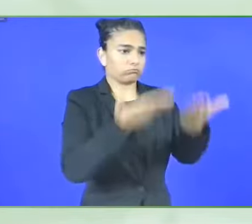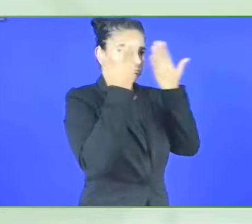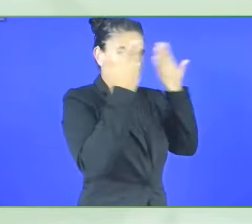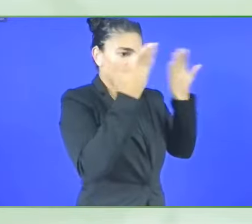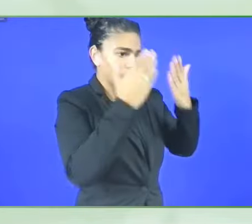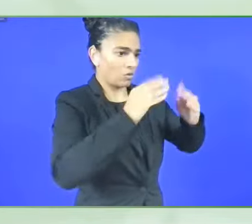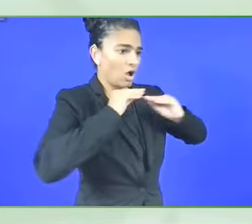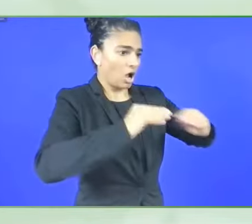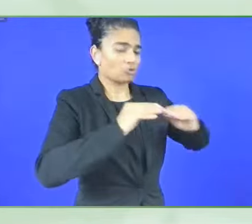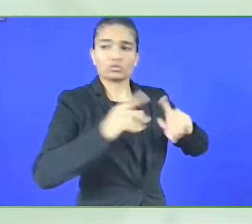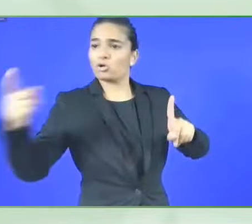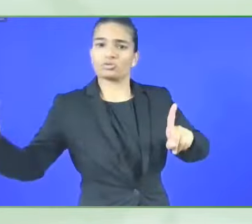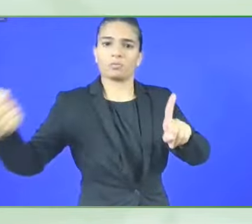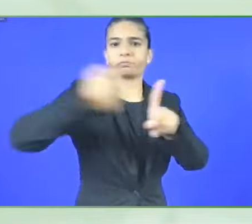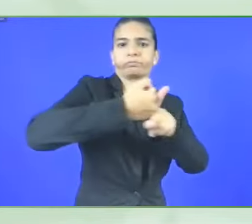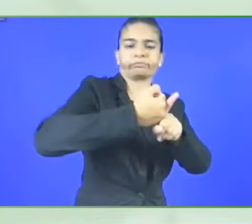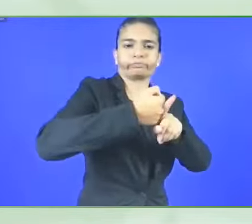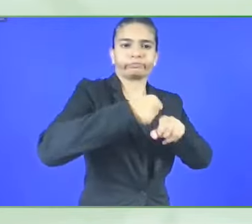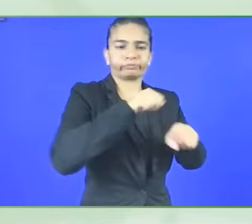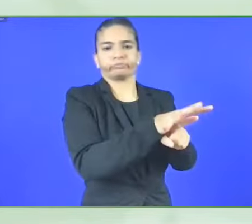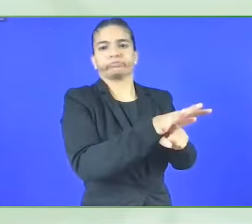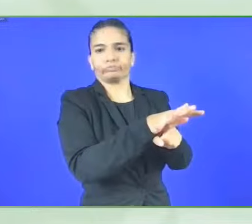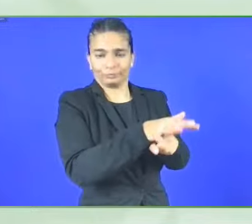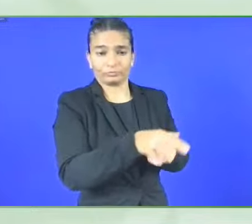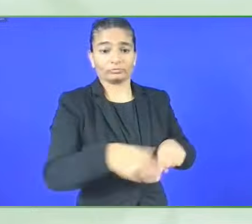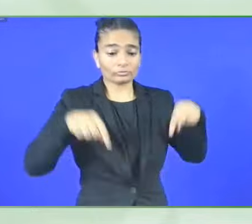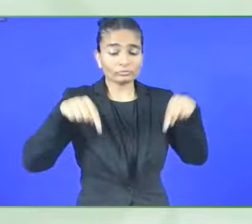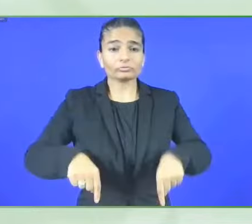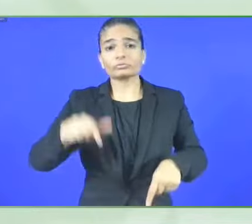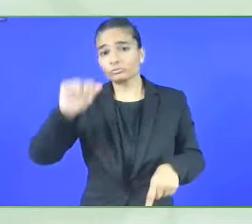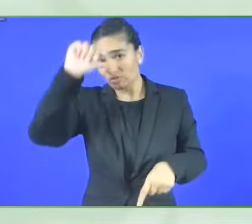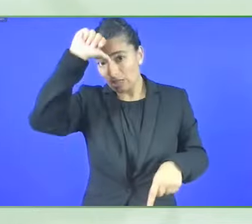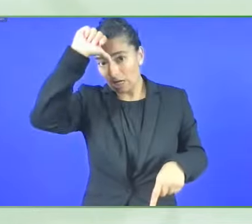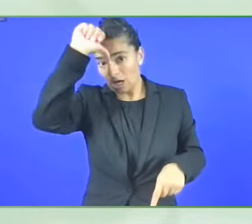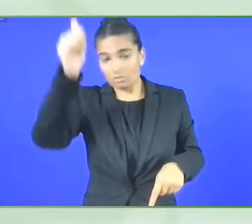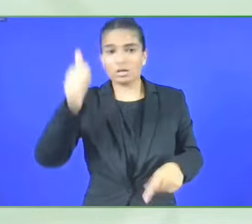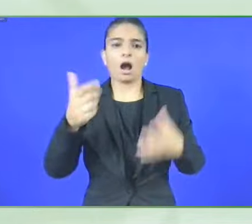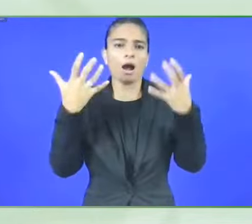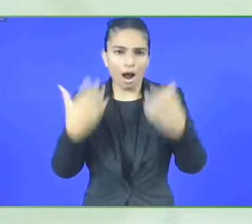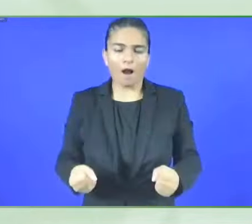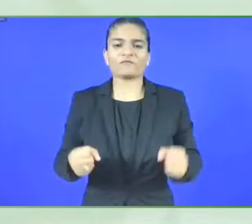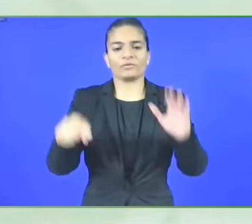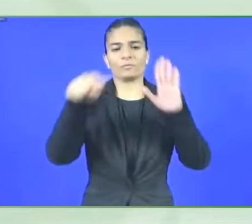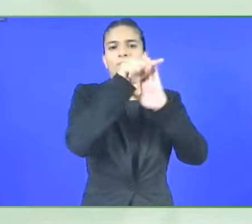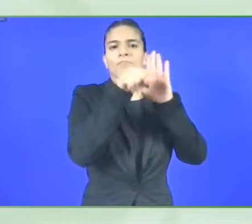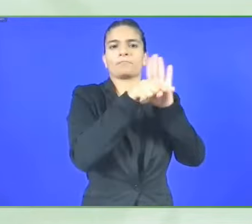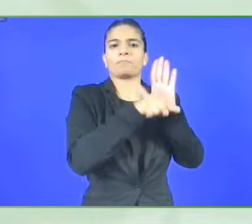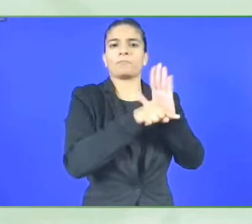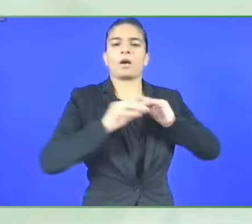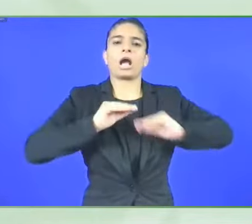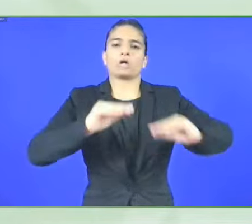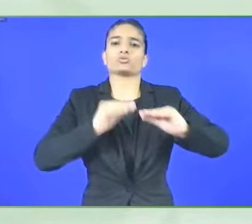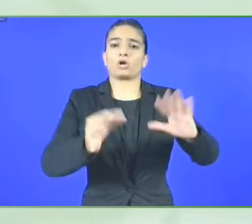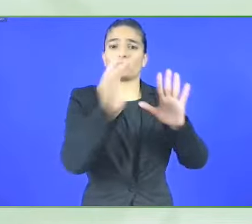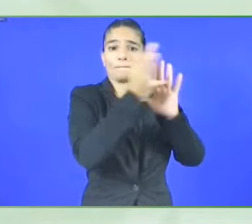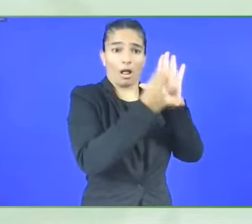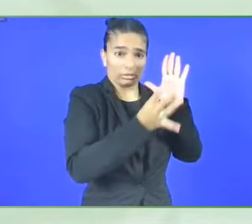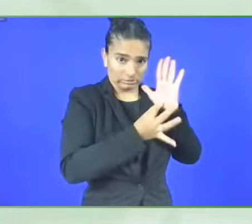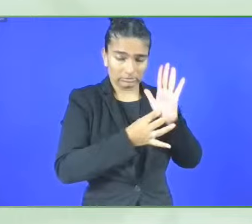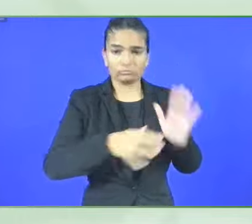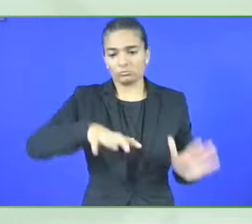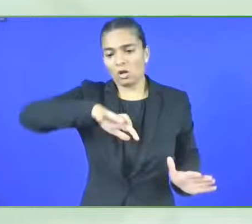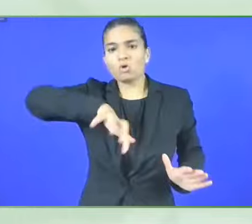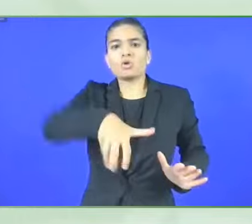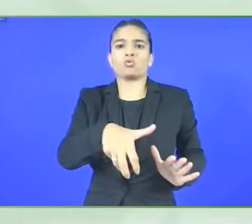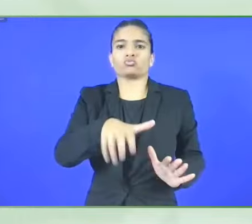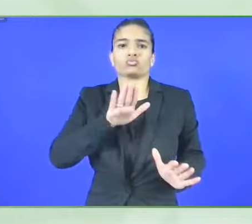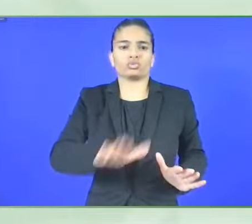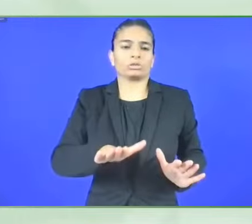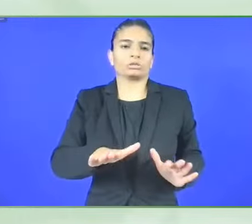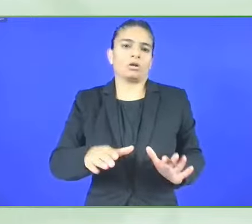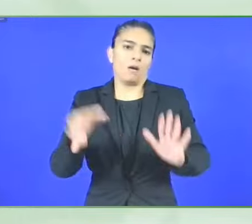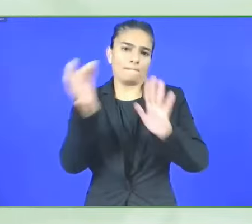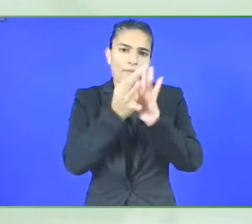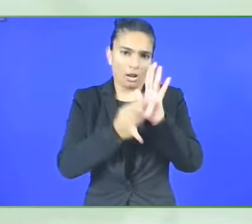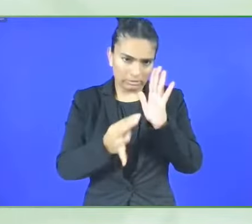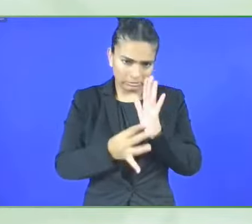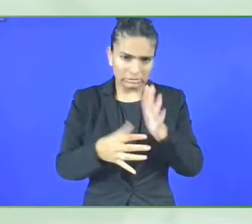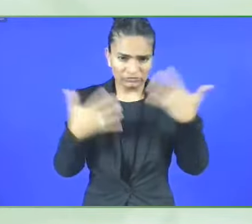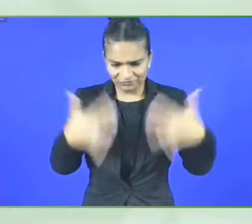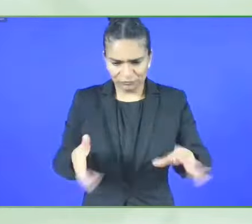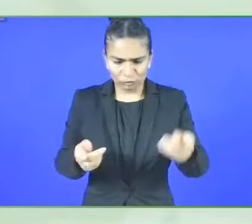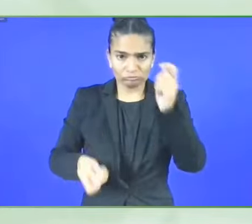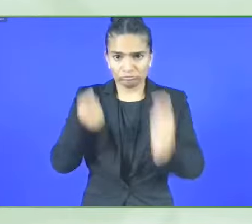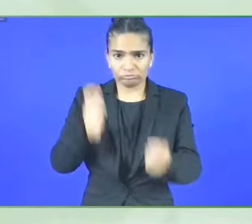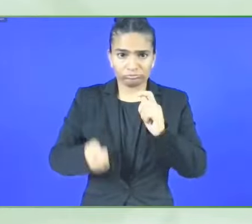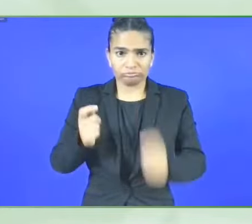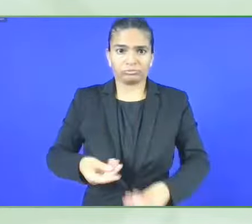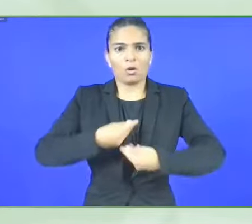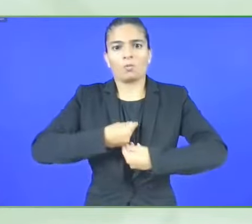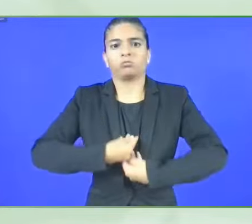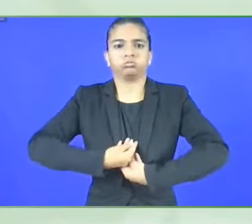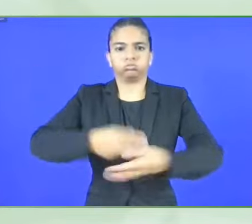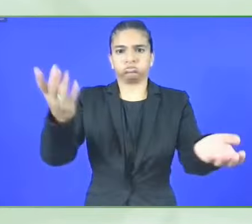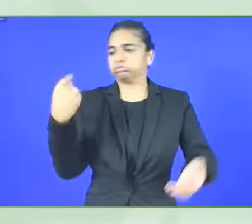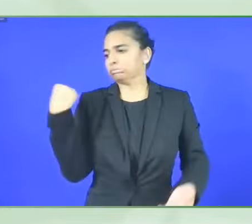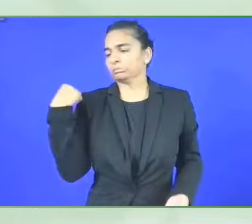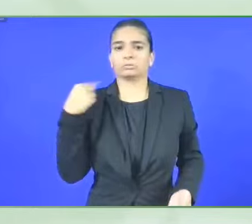So please come to us, will be happy to help now we can.